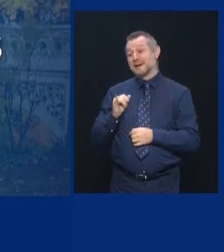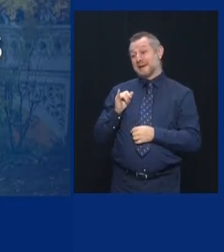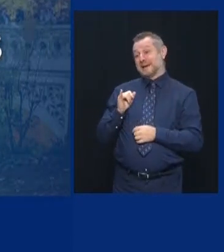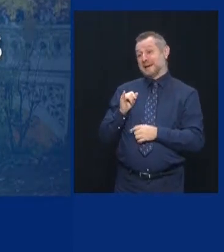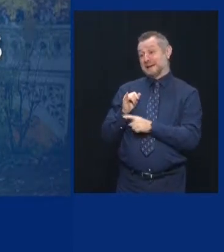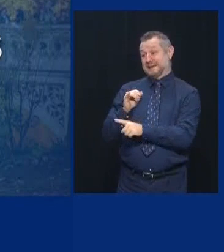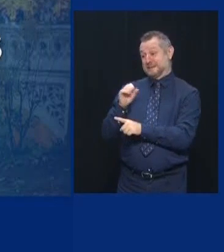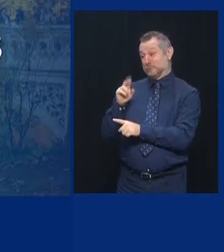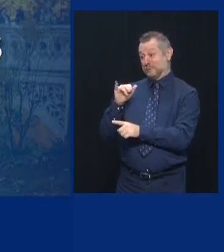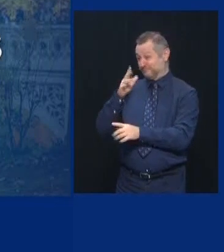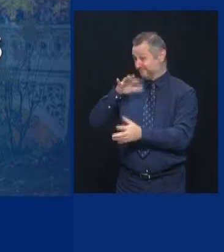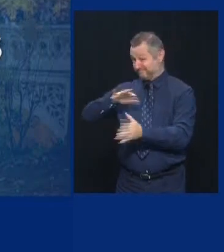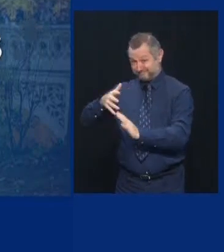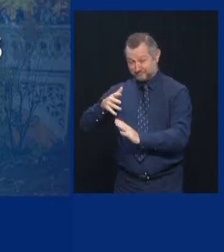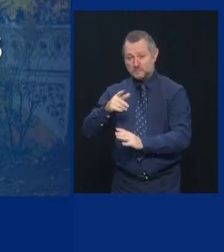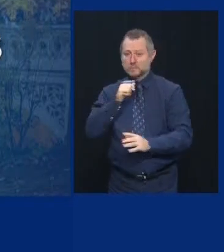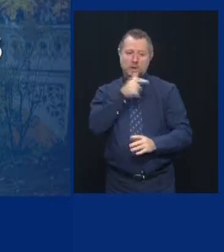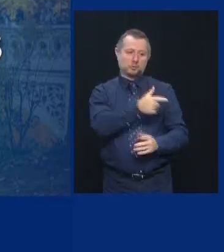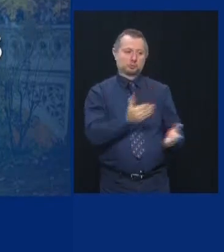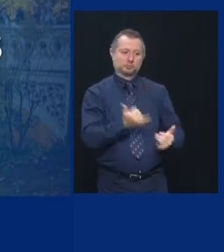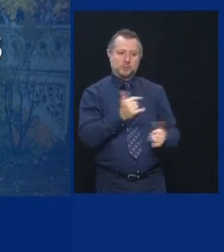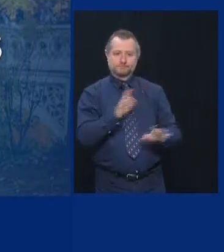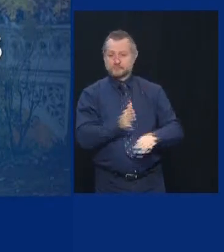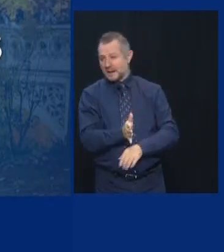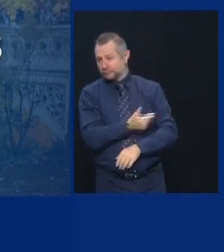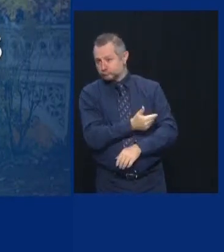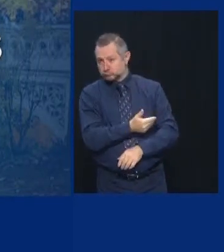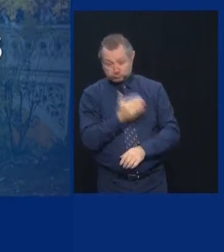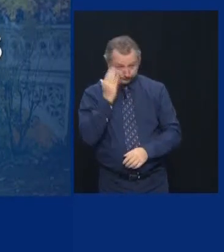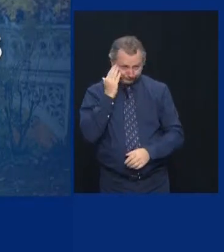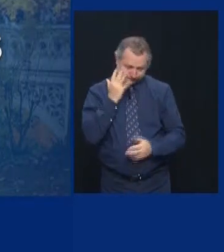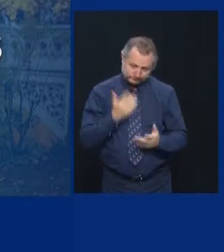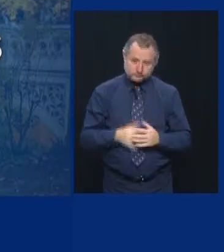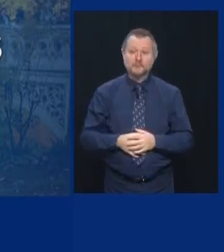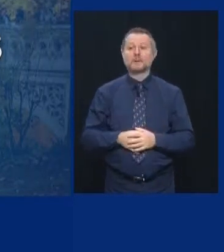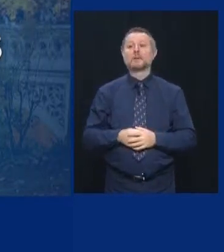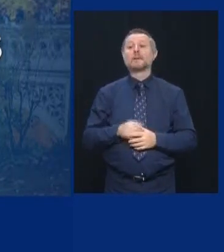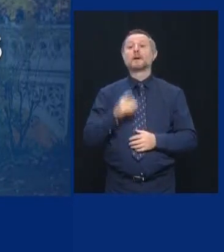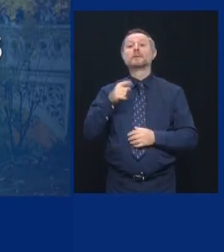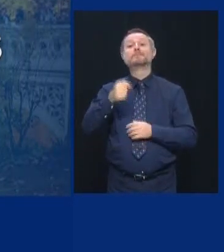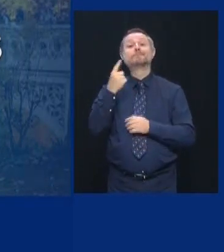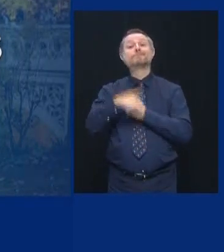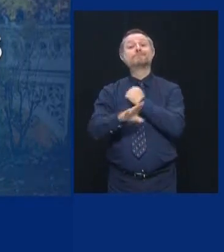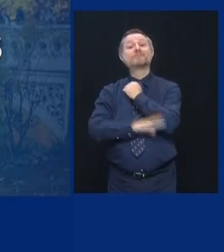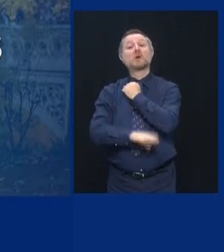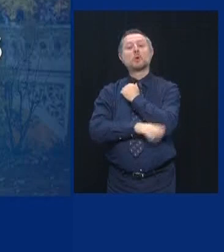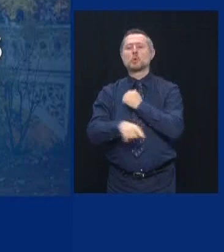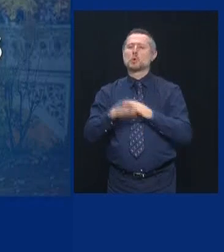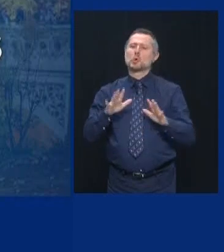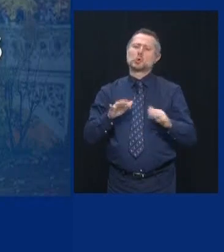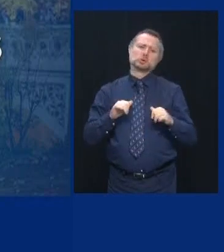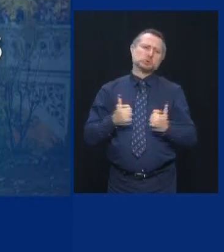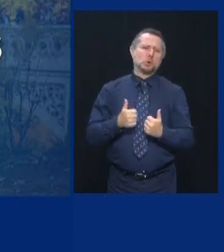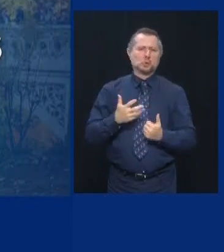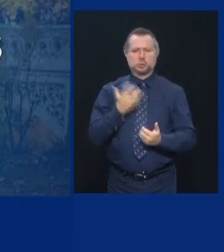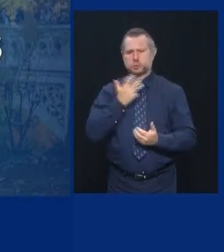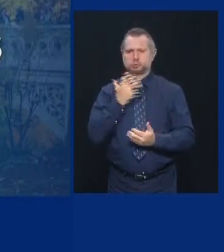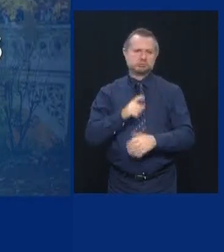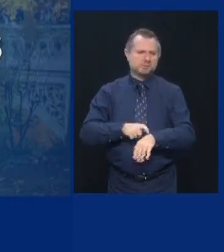SUNY IS DOING A GREAT JOB. IF SUNY WAS NOT DOING A GREAT JOB, DR. JIM -- WOULD NOT BE HERE TODAY.